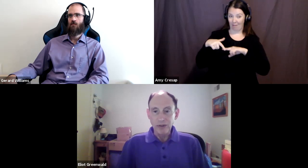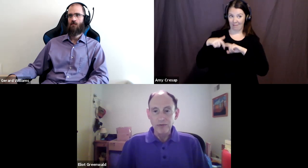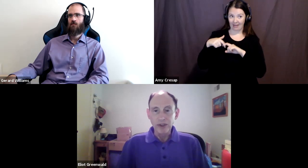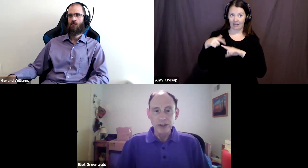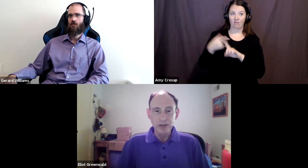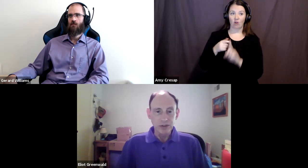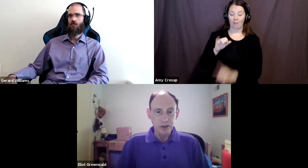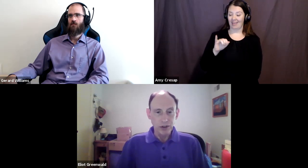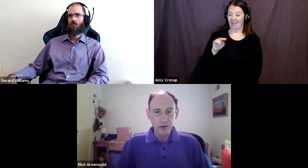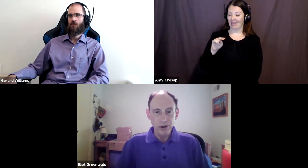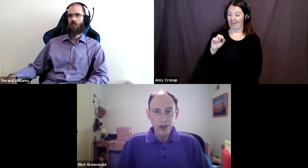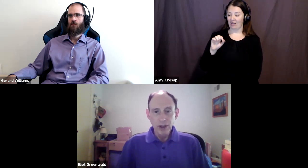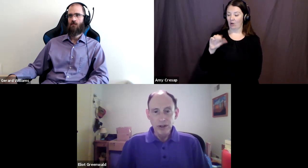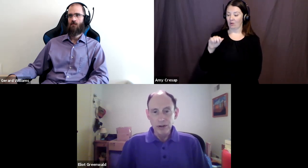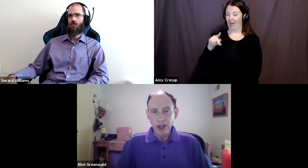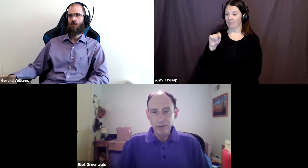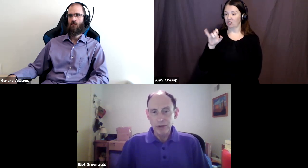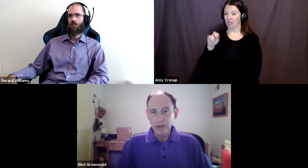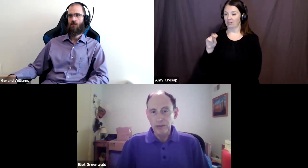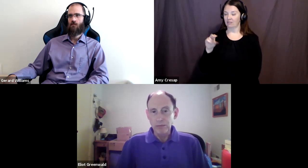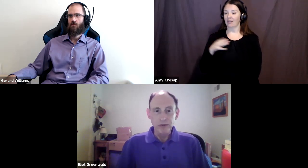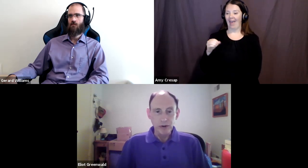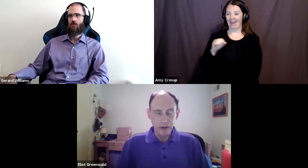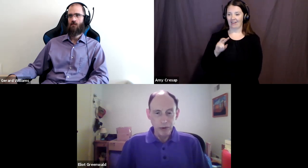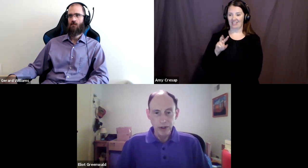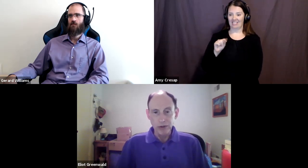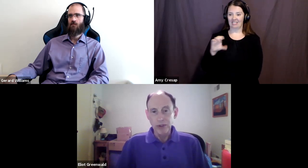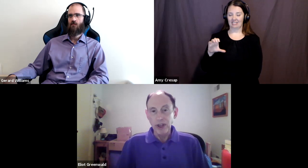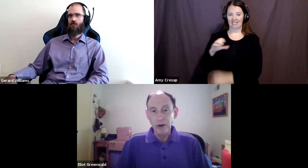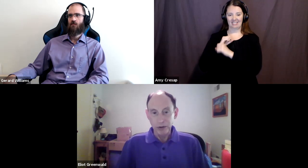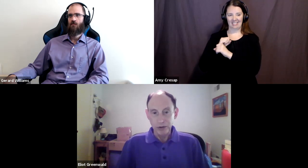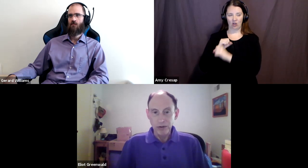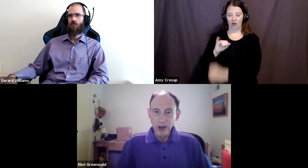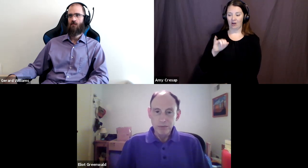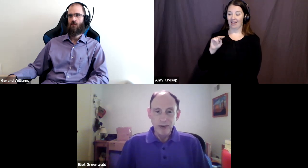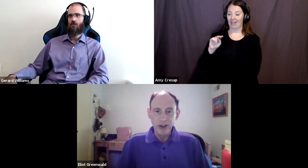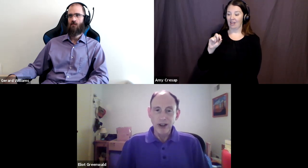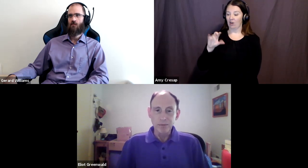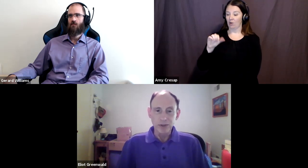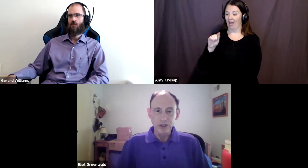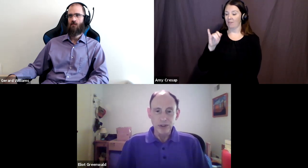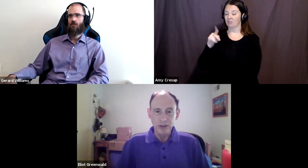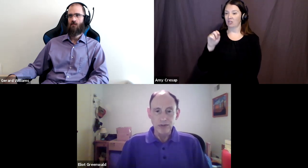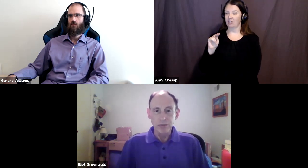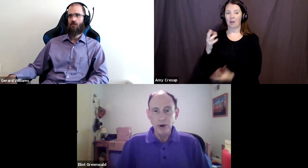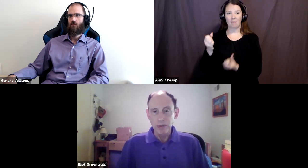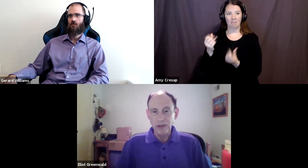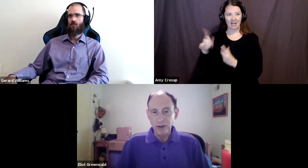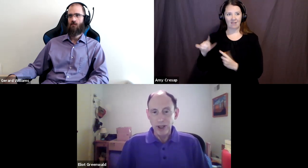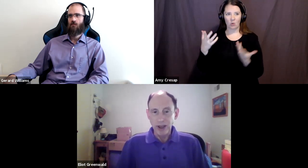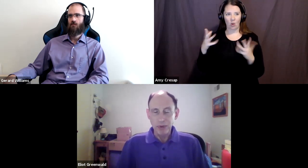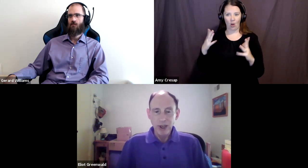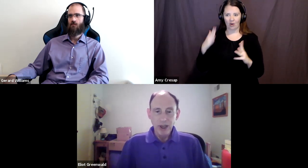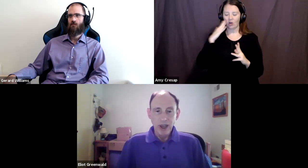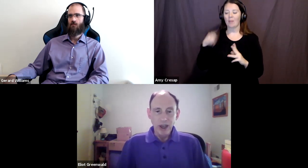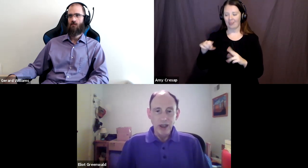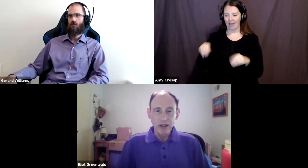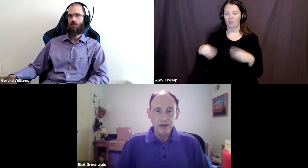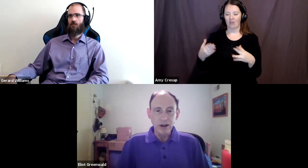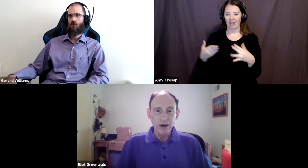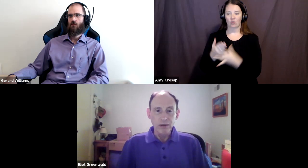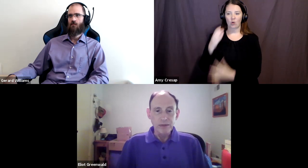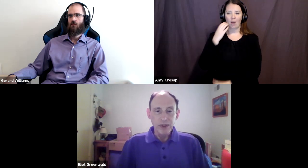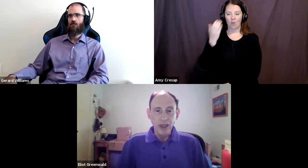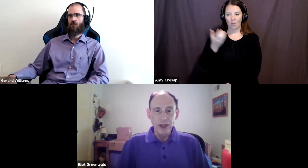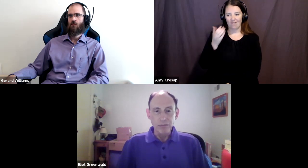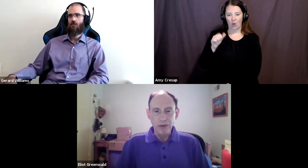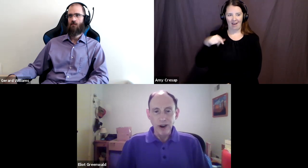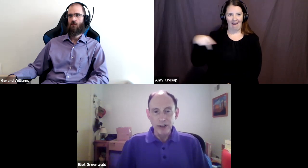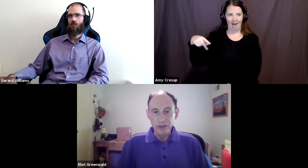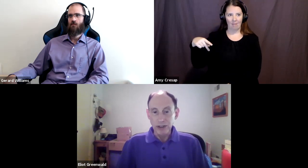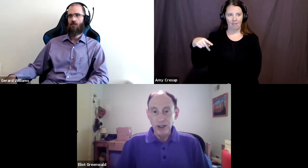and VTCsecure, and InnoCaption they provide IP CTS on mobile phone they are providing